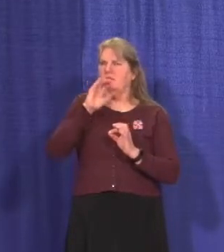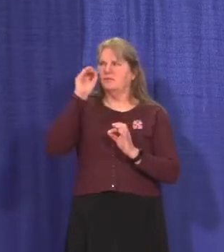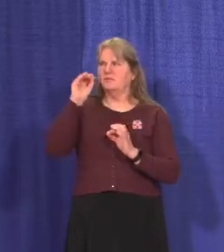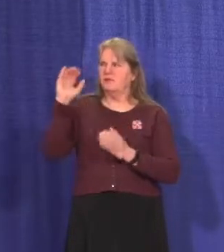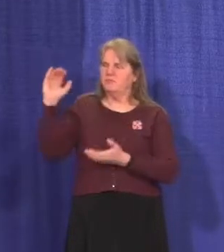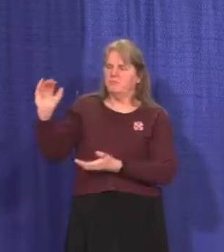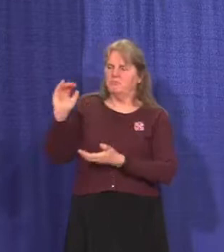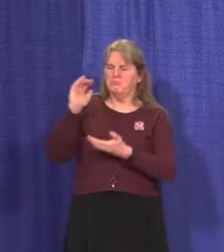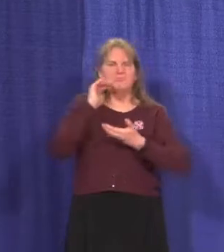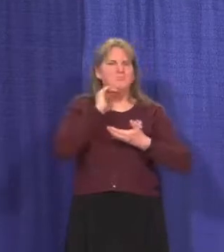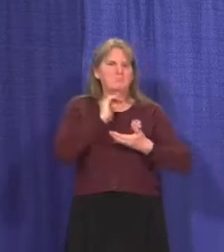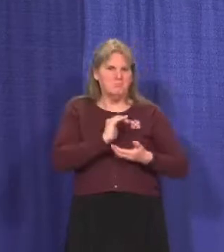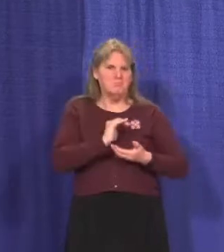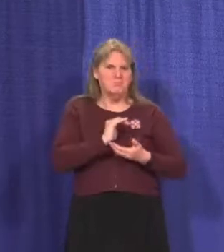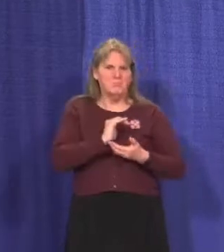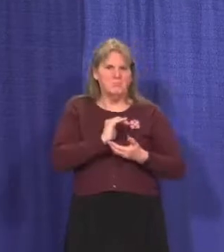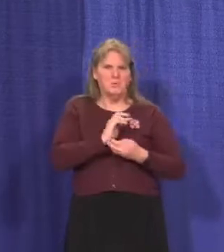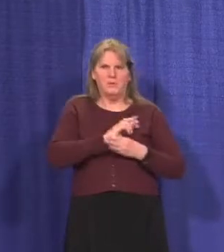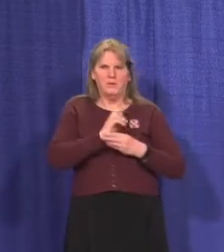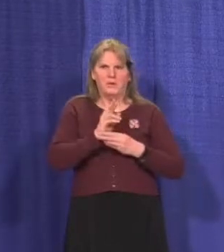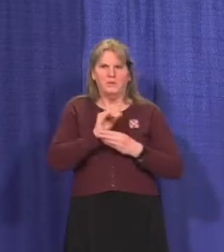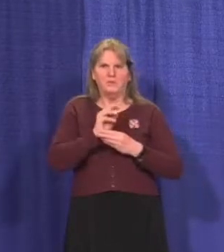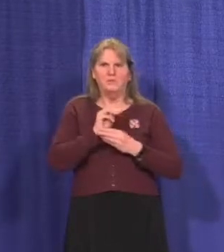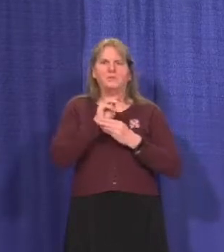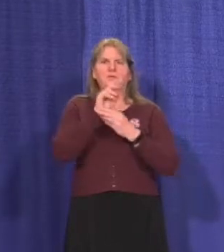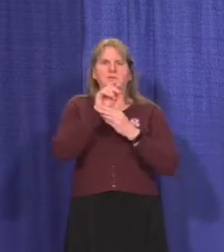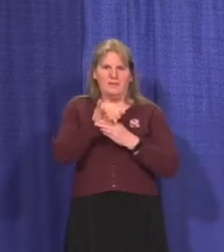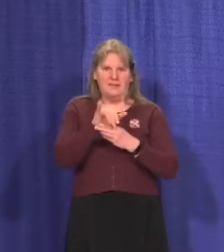population uptake so we will